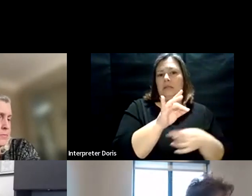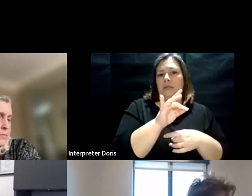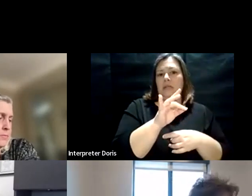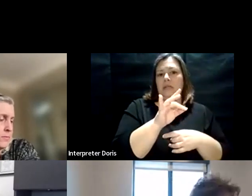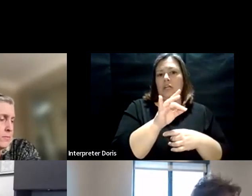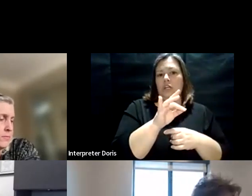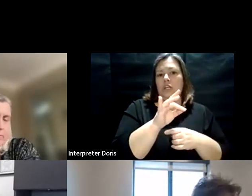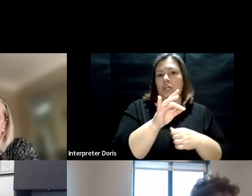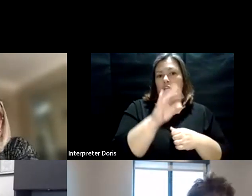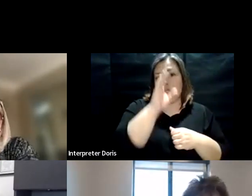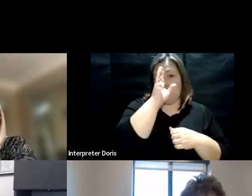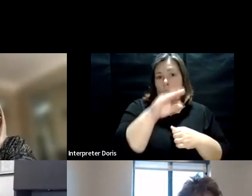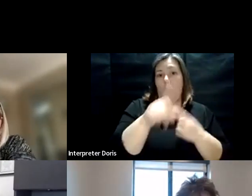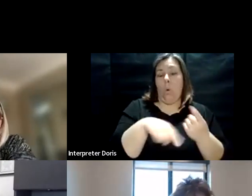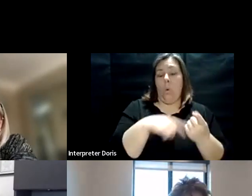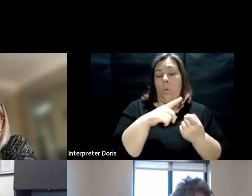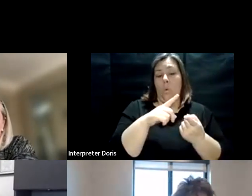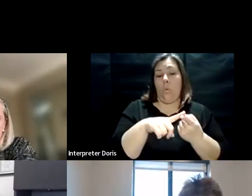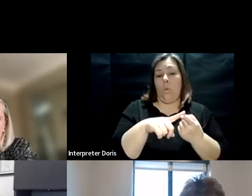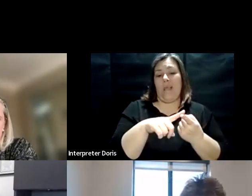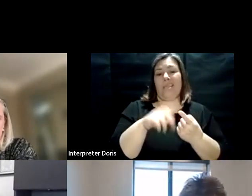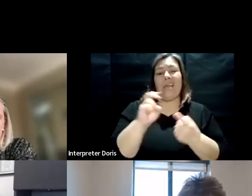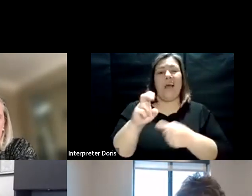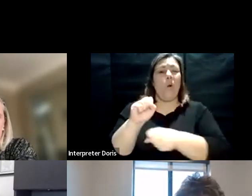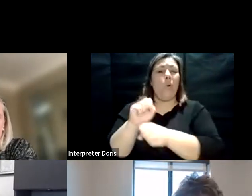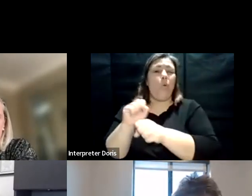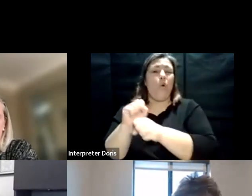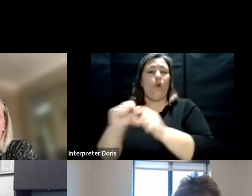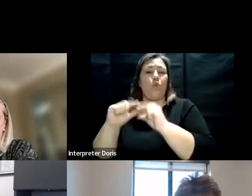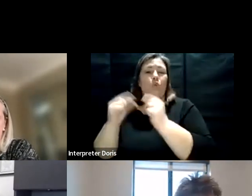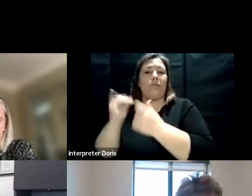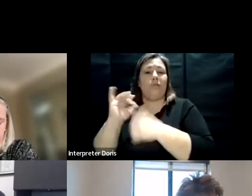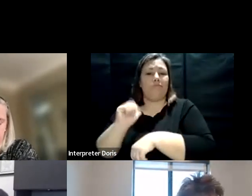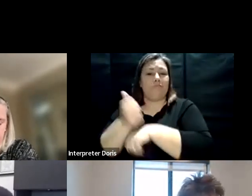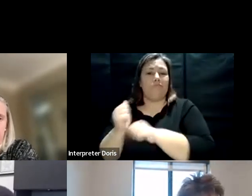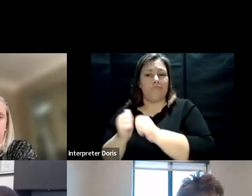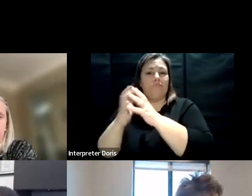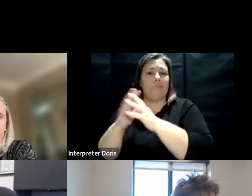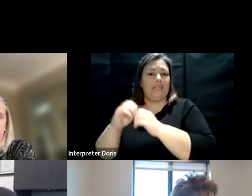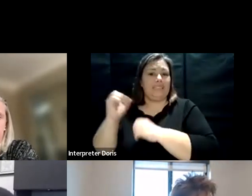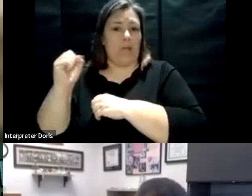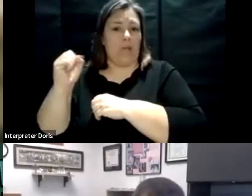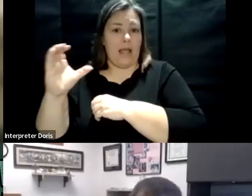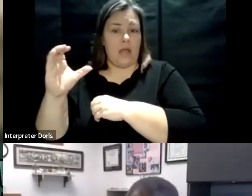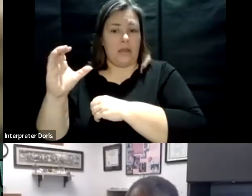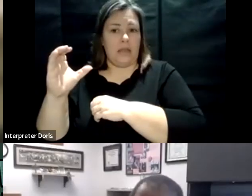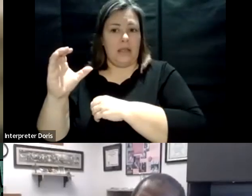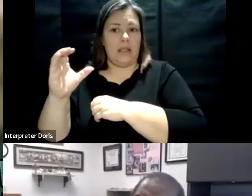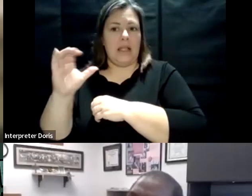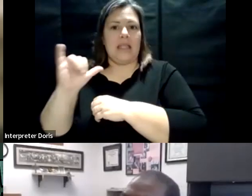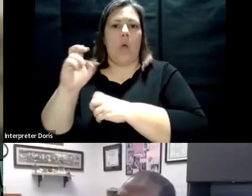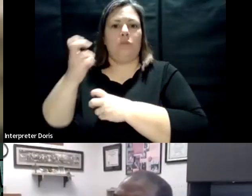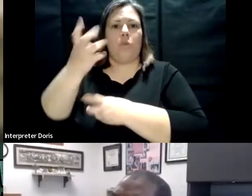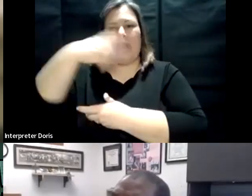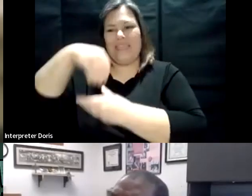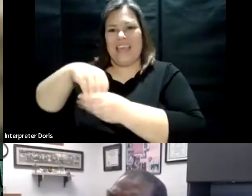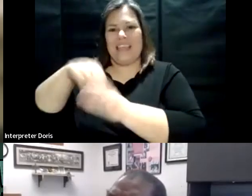I know that when these were these work groups got started in South Carolina, it wasn't.